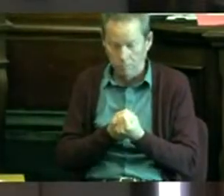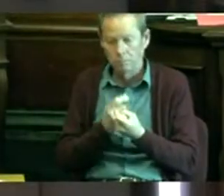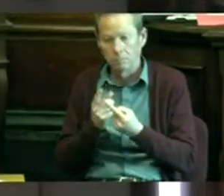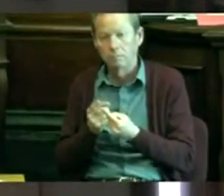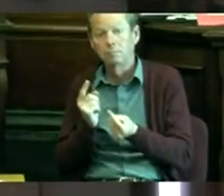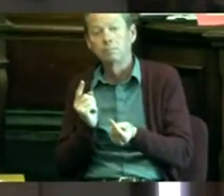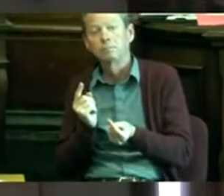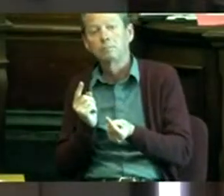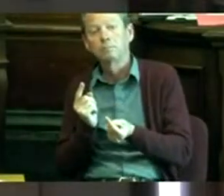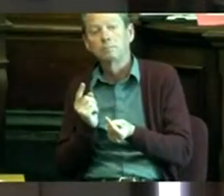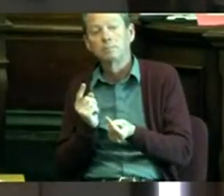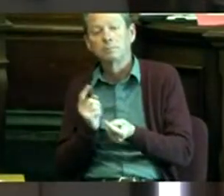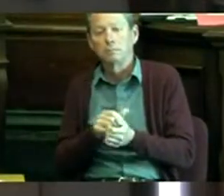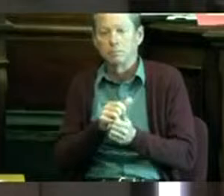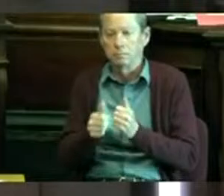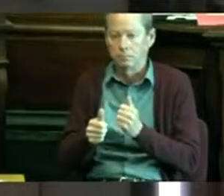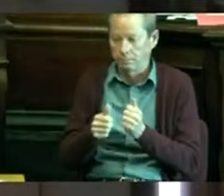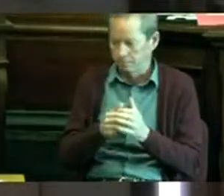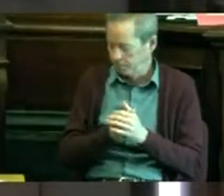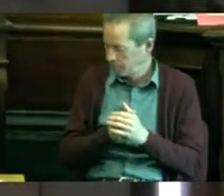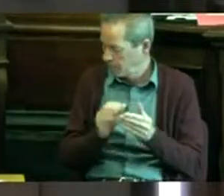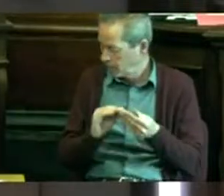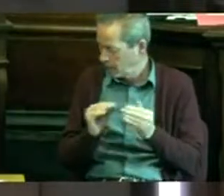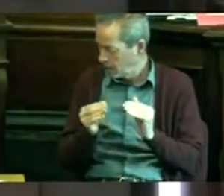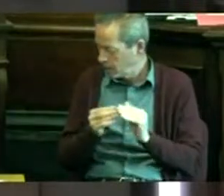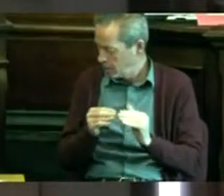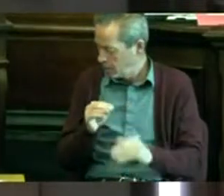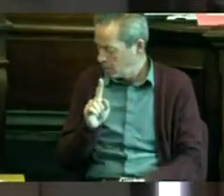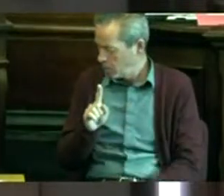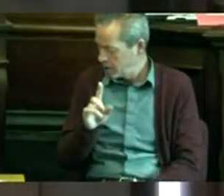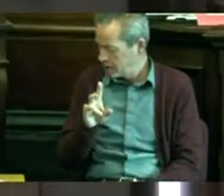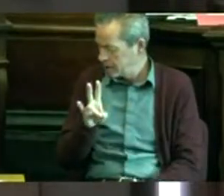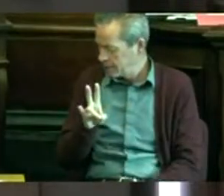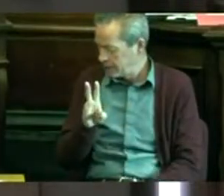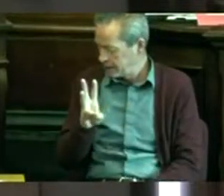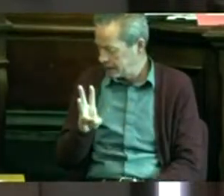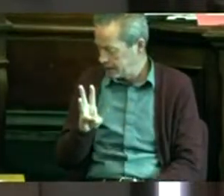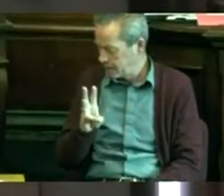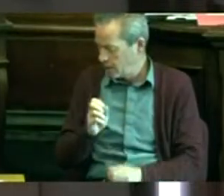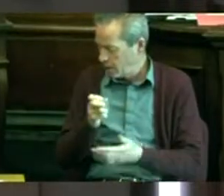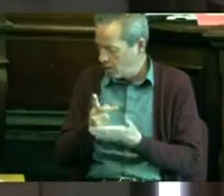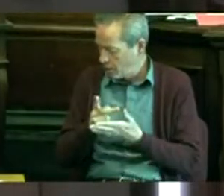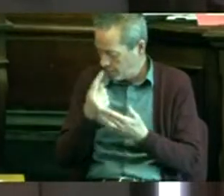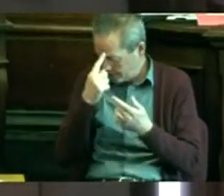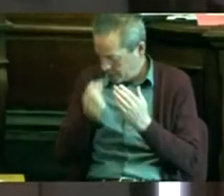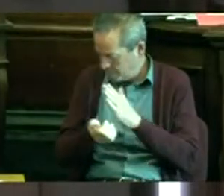It's been moved and seconded. All in favor, please say aye.